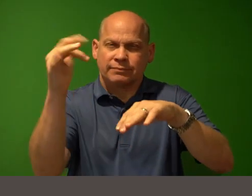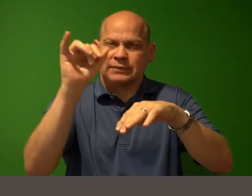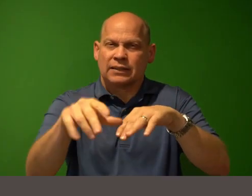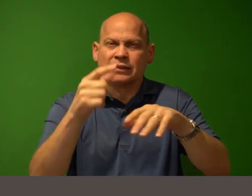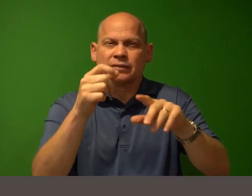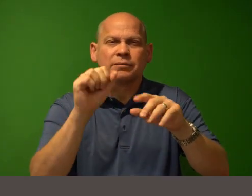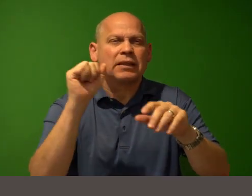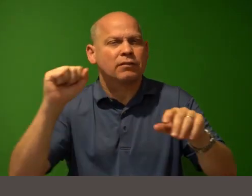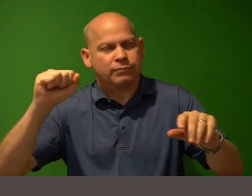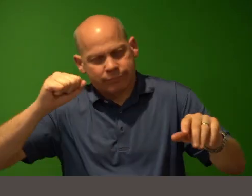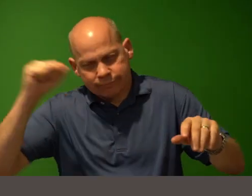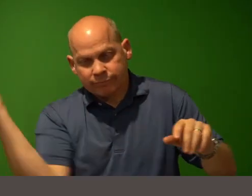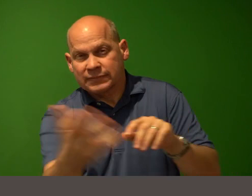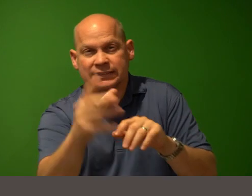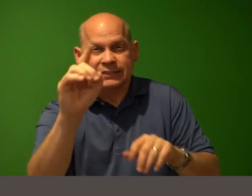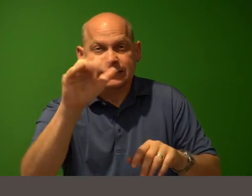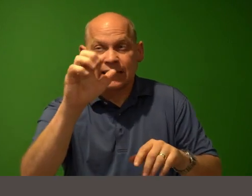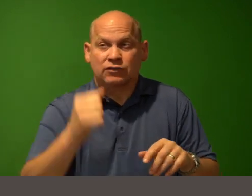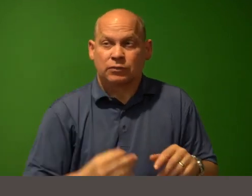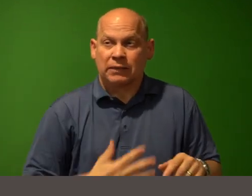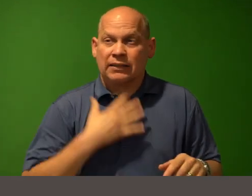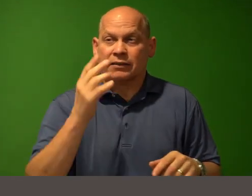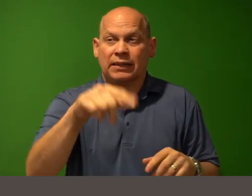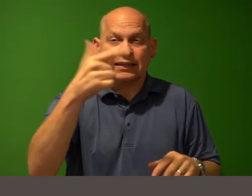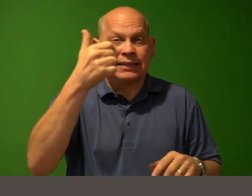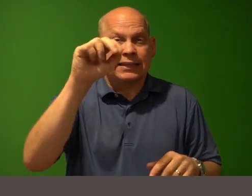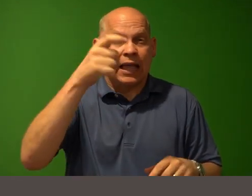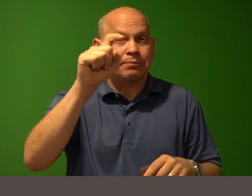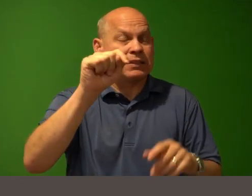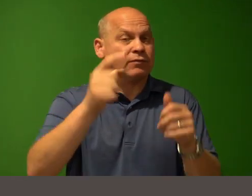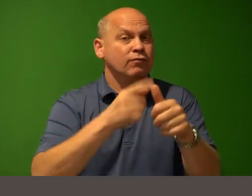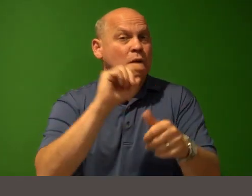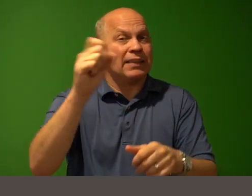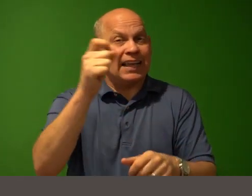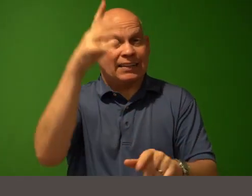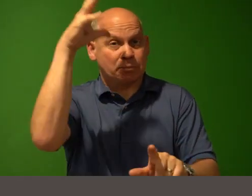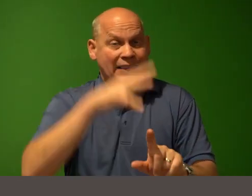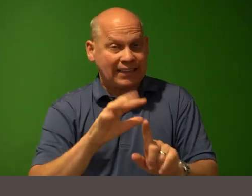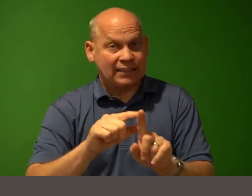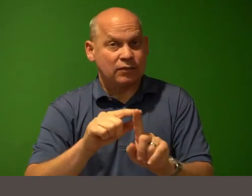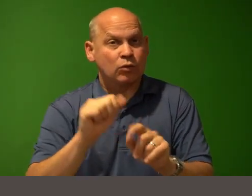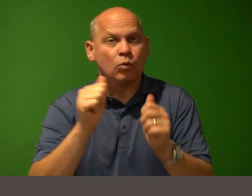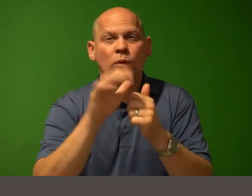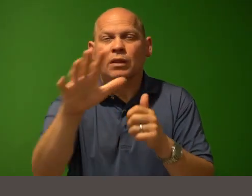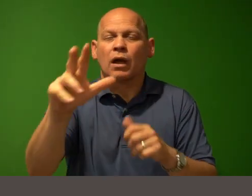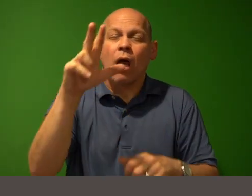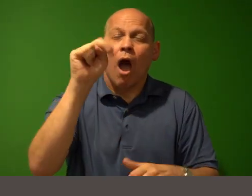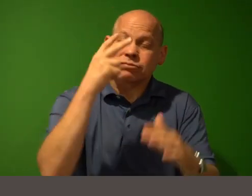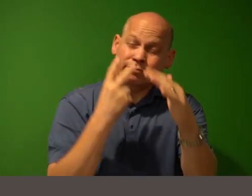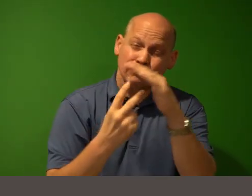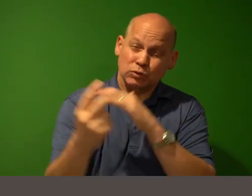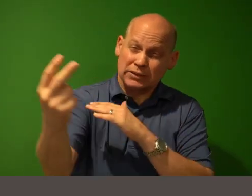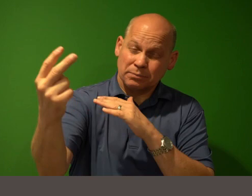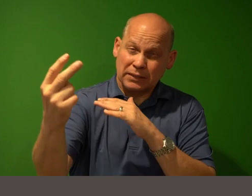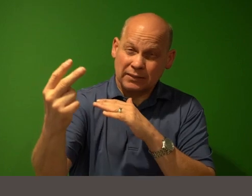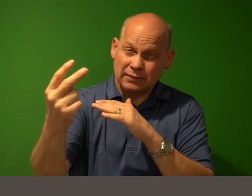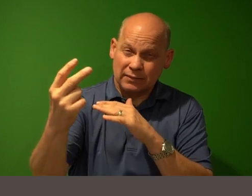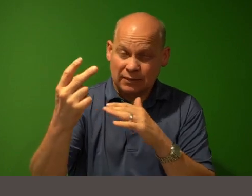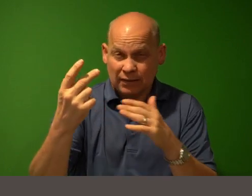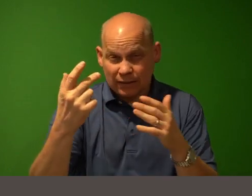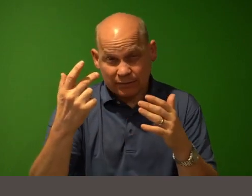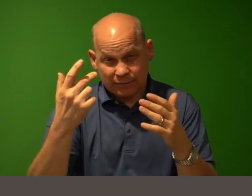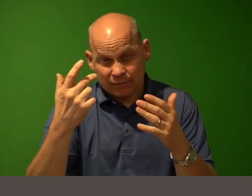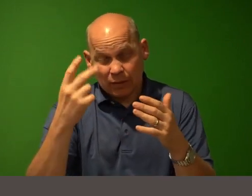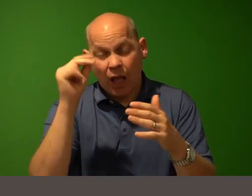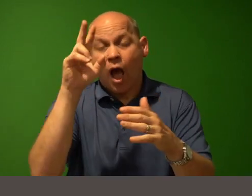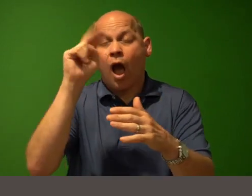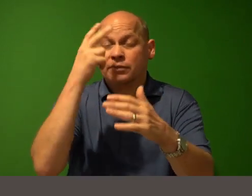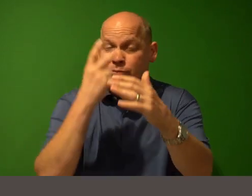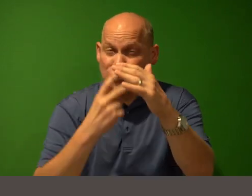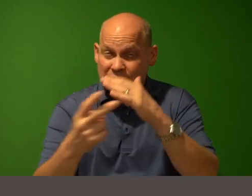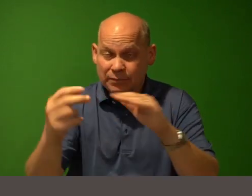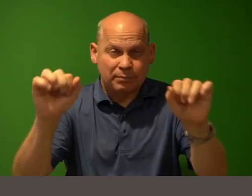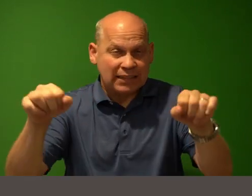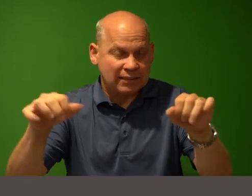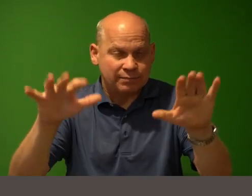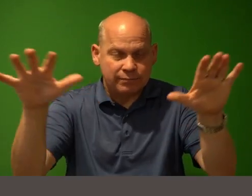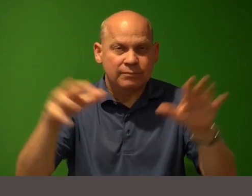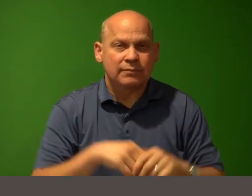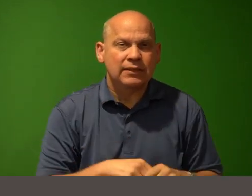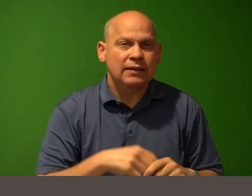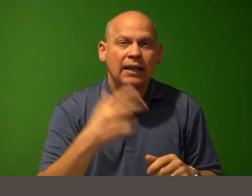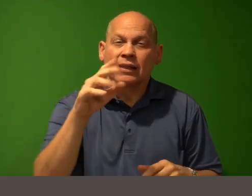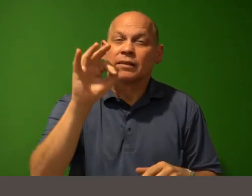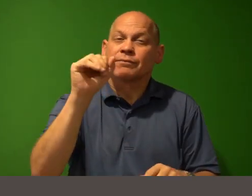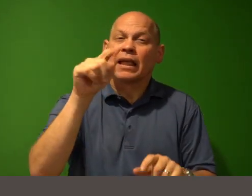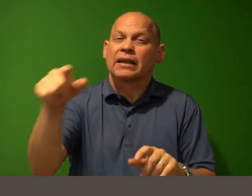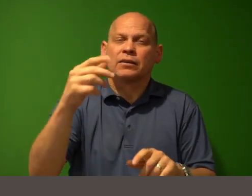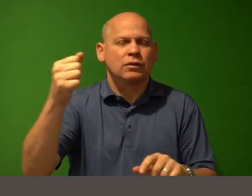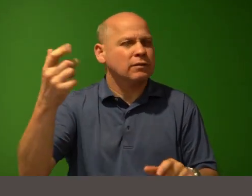So, inspired by Gambit from the X-Men with his unpredictability and the fact that he's a wild card.